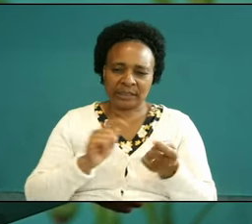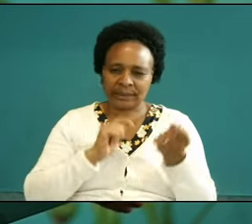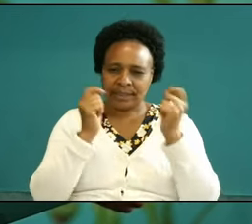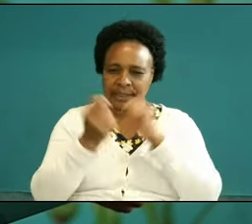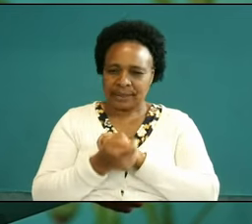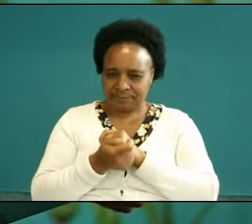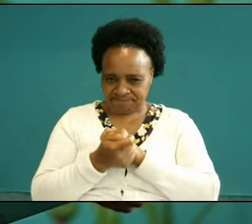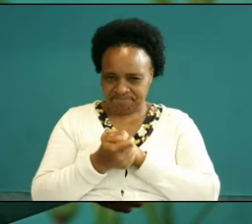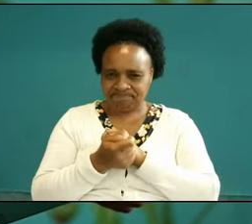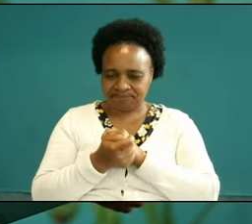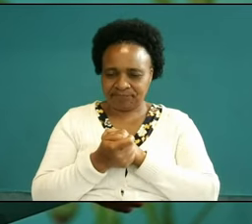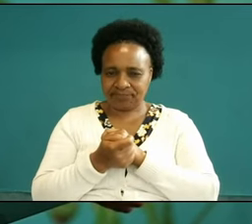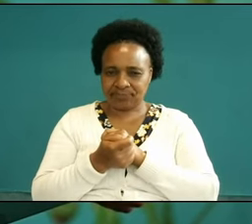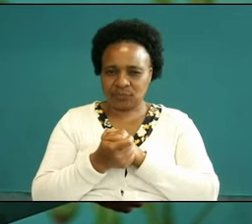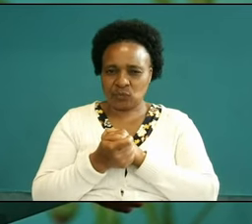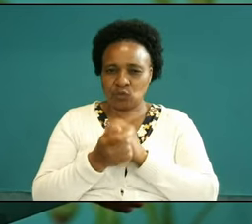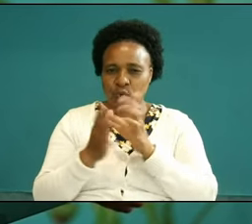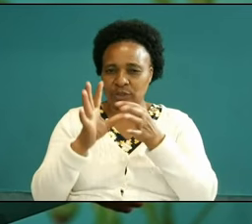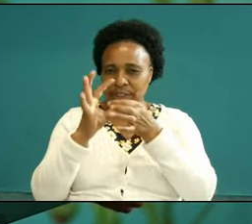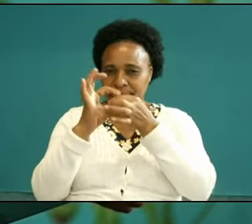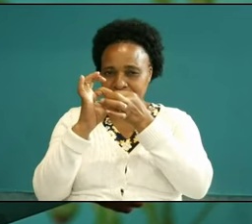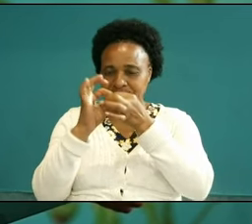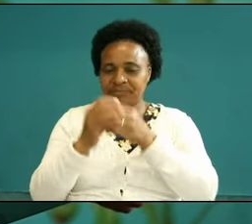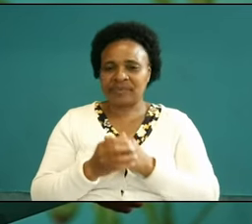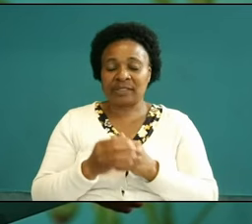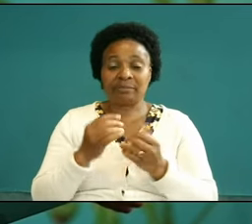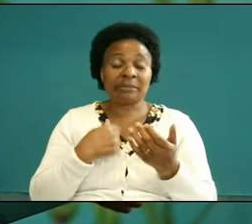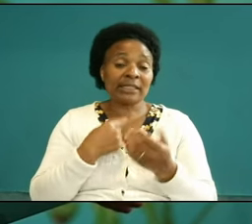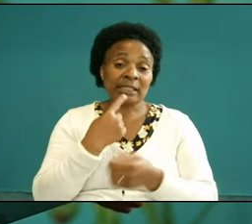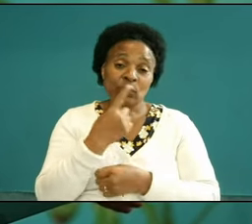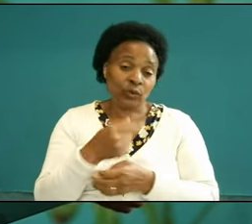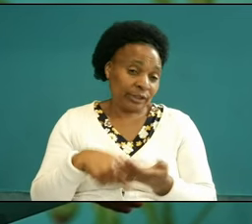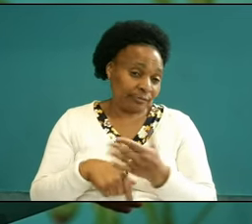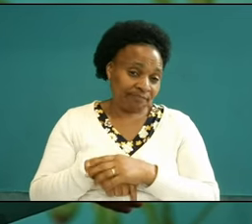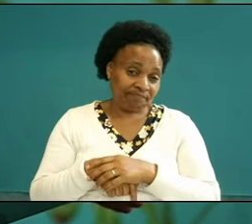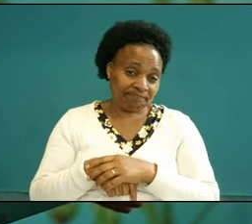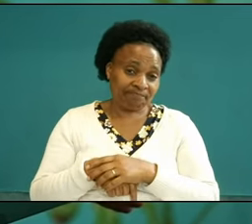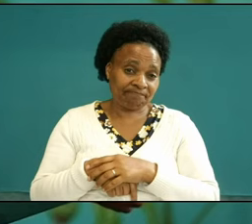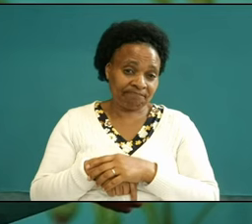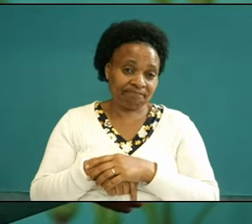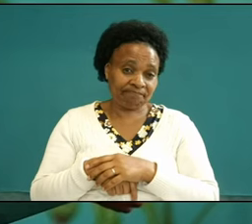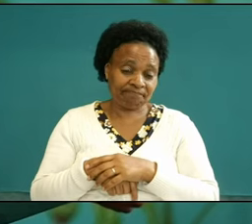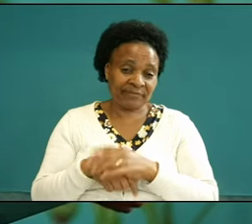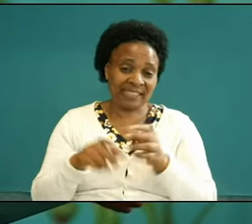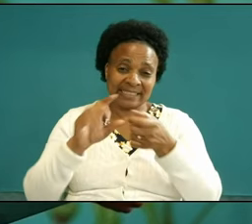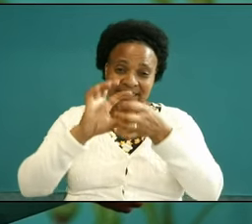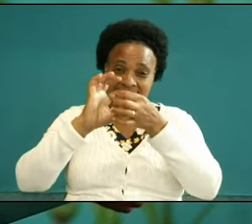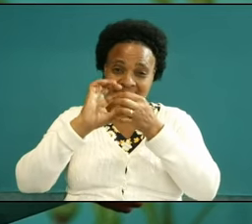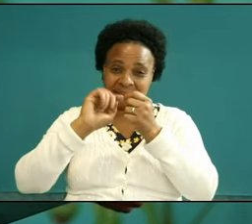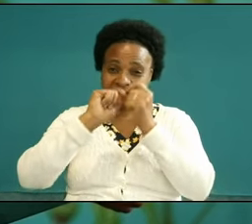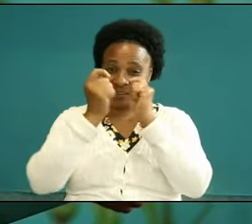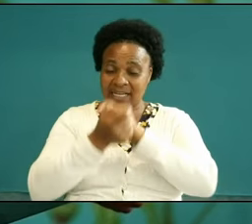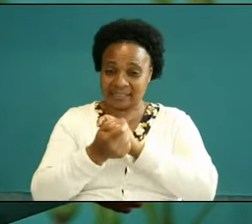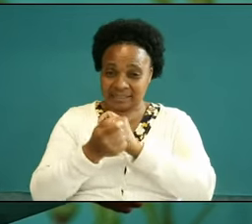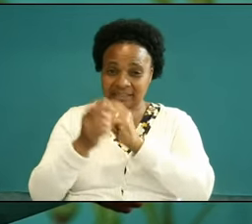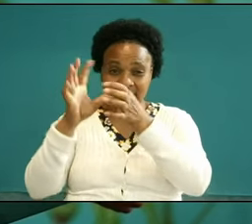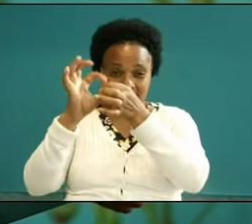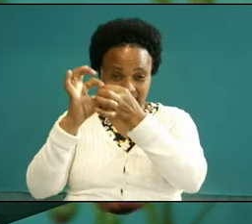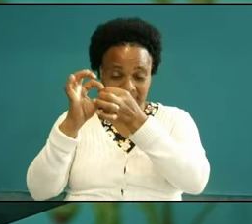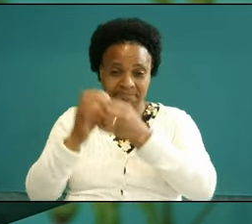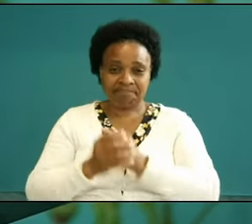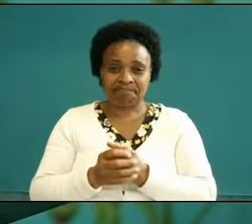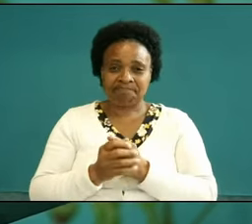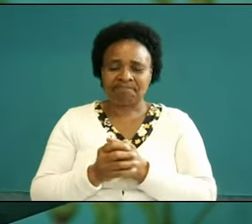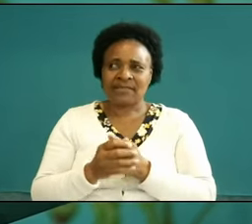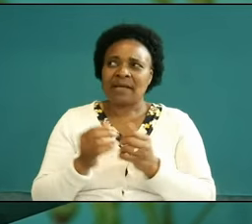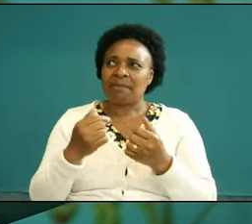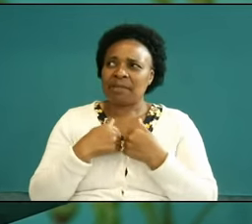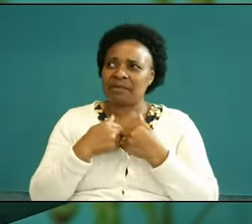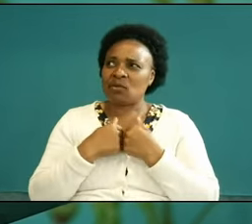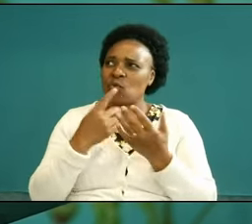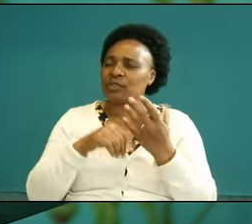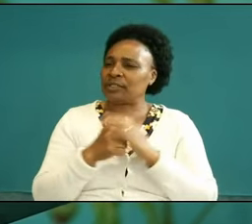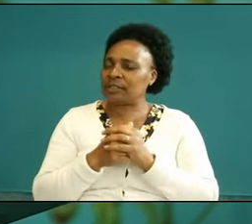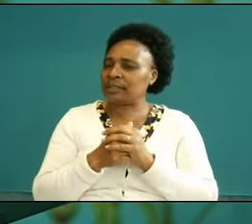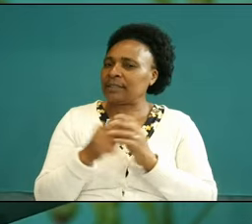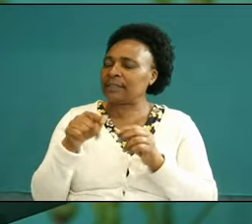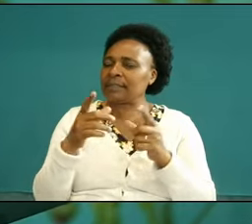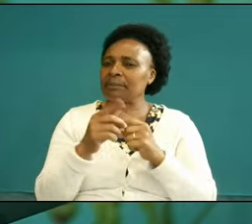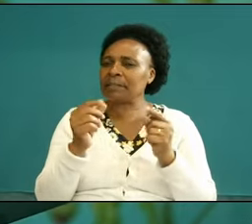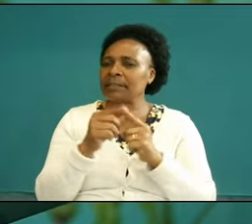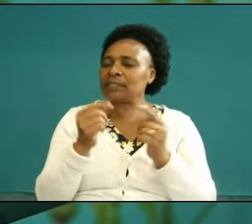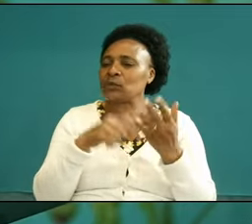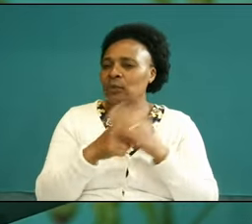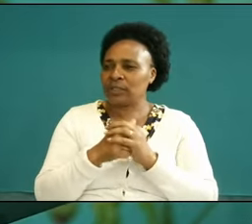the tide what did I say turning the tide and I chose this uh message this topic in line with what